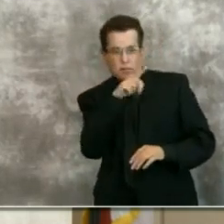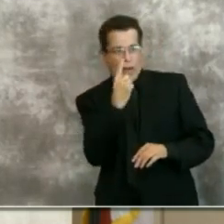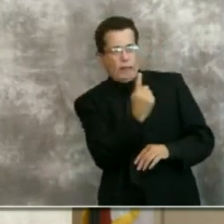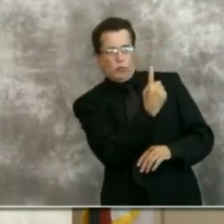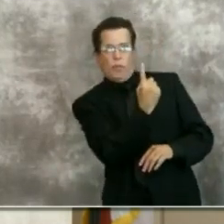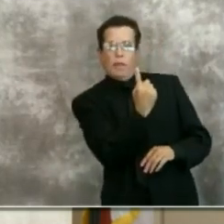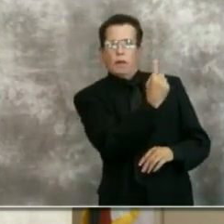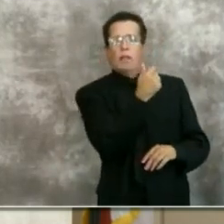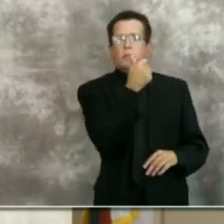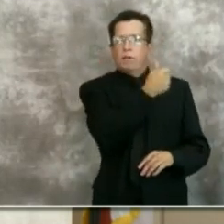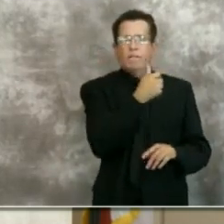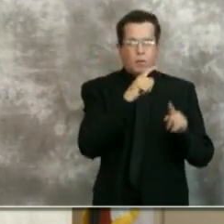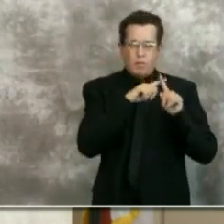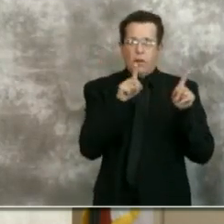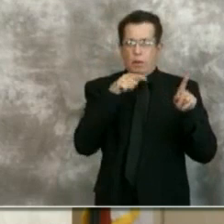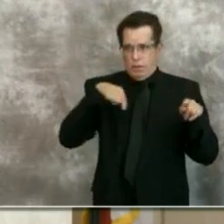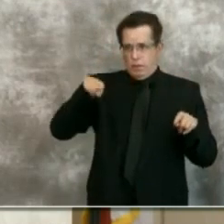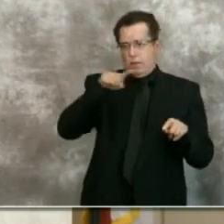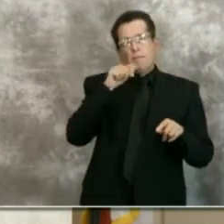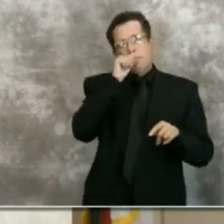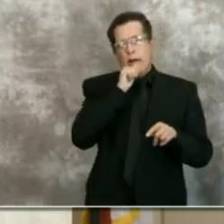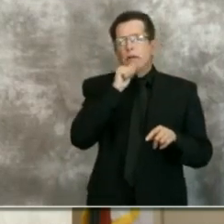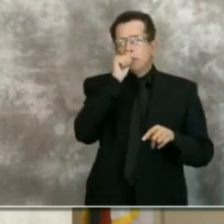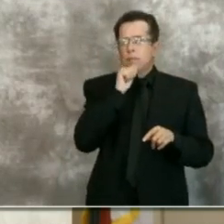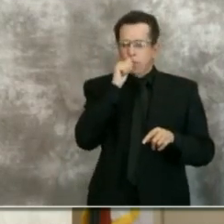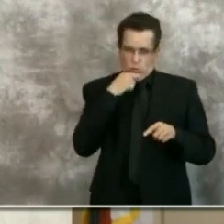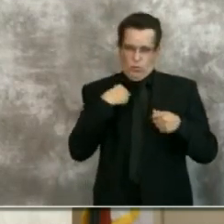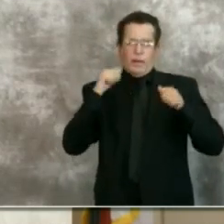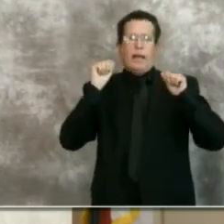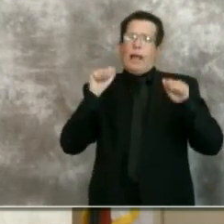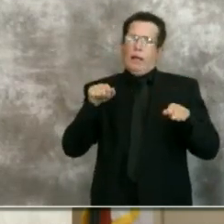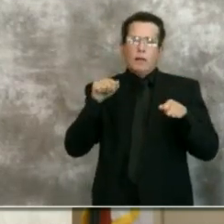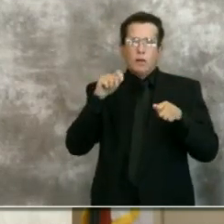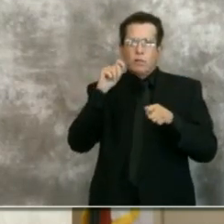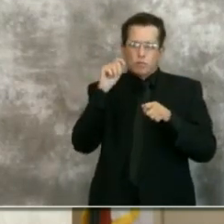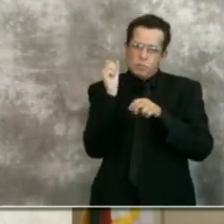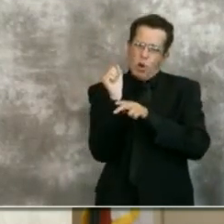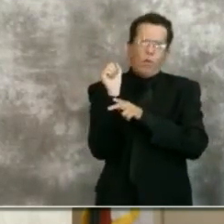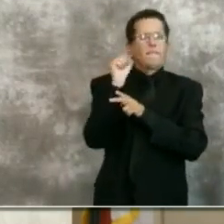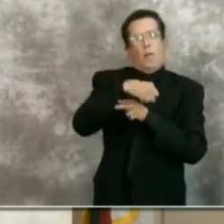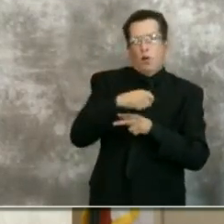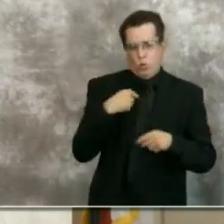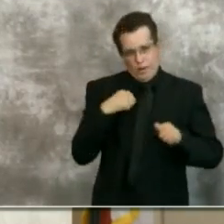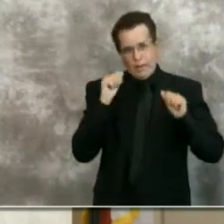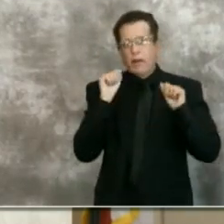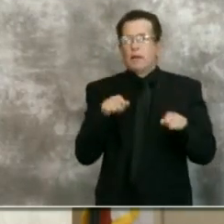BUSINESSES THAT ARE TRYING TO NAVIGATE HOW THEY SURVIVED. IT'S CHALLENGING FOR SENIORS WHO MAY BE ISOLATED. BUT IT IS